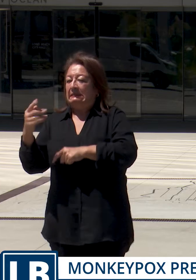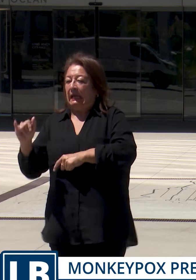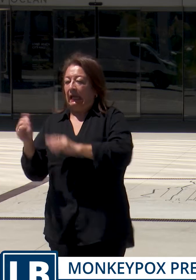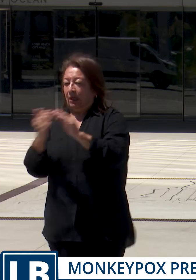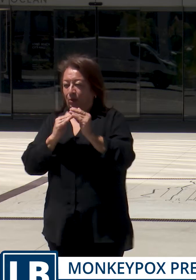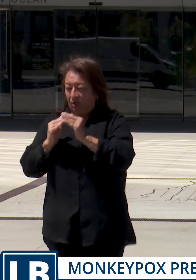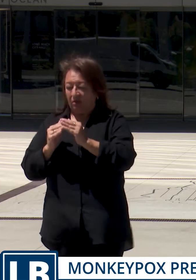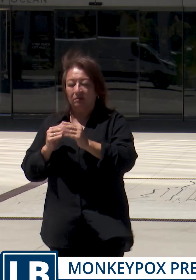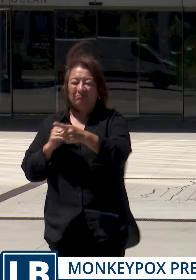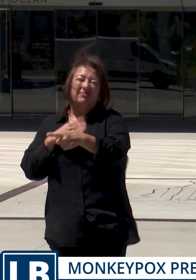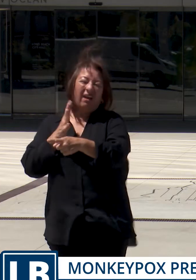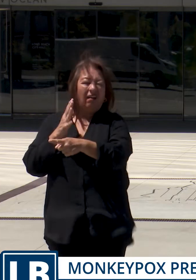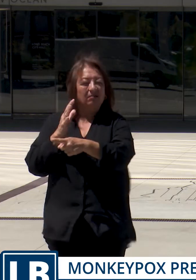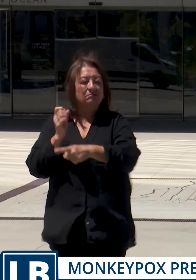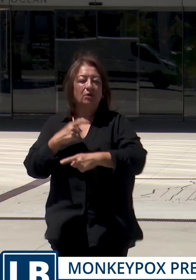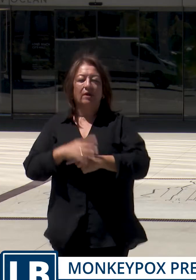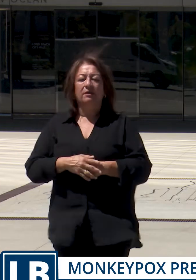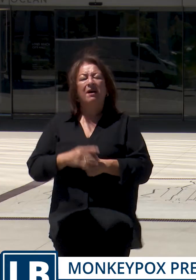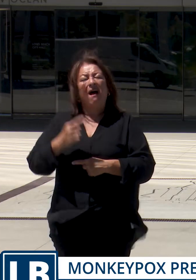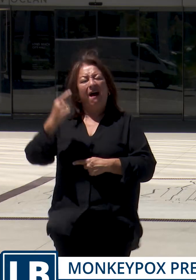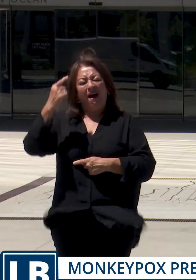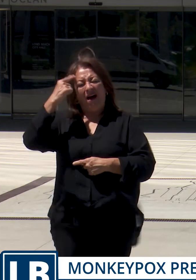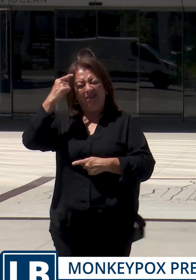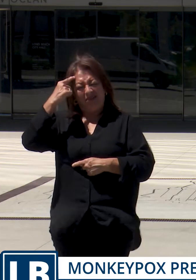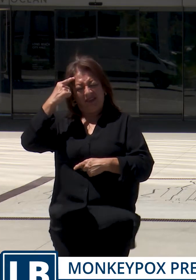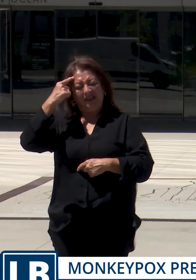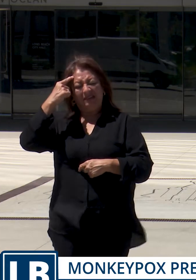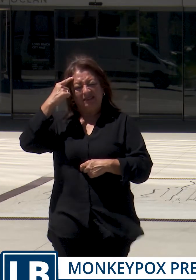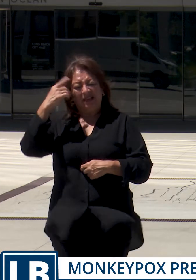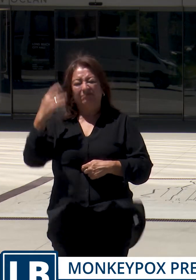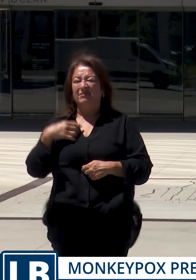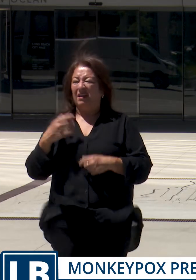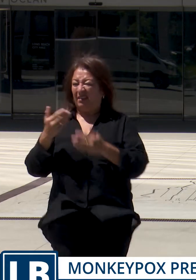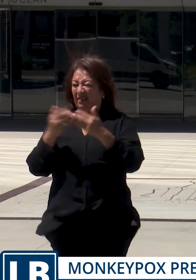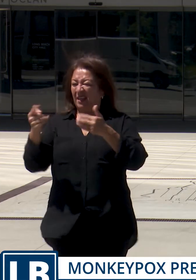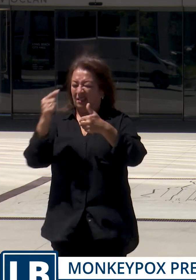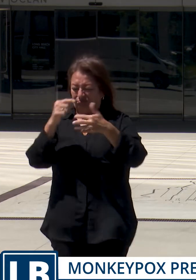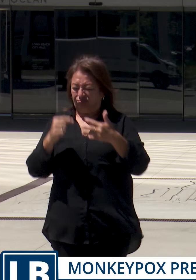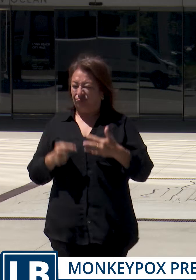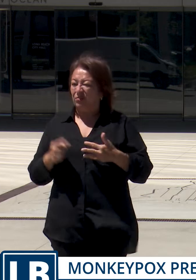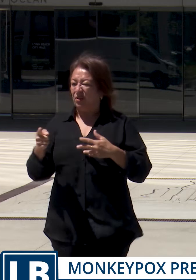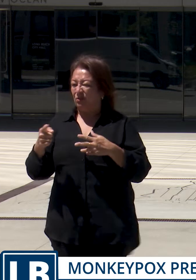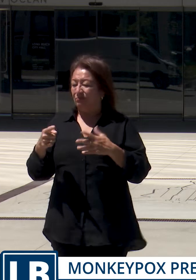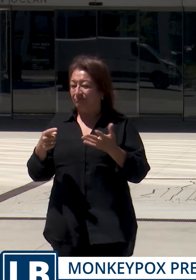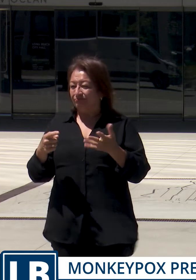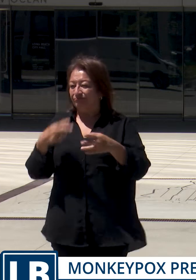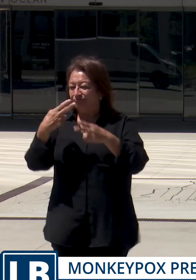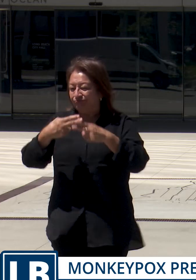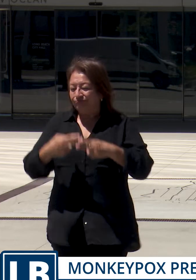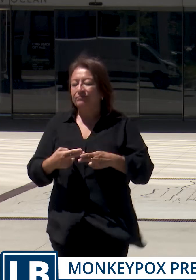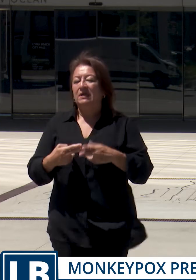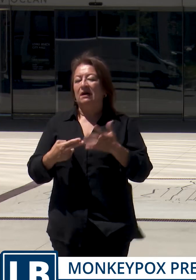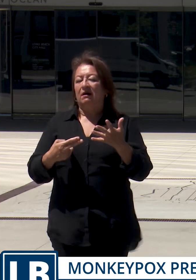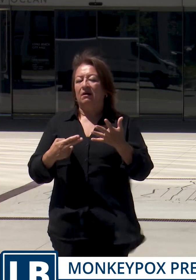i think part of the variables that you named are definitely part of what's at play so the fact that